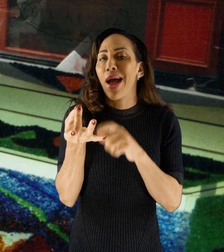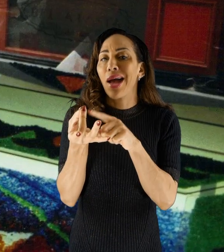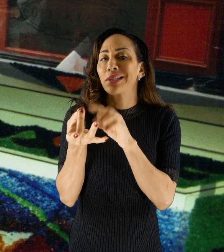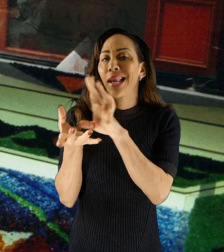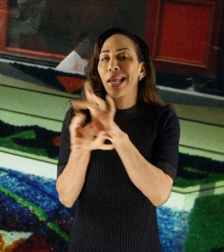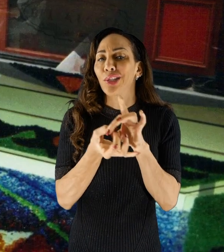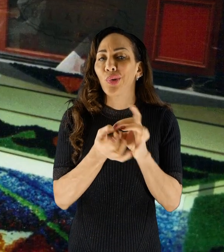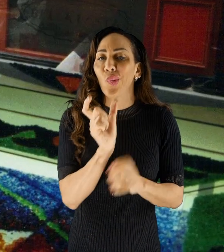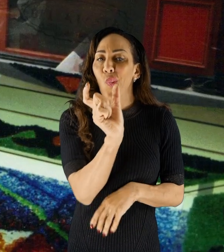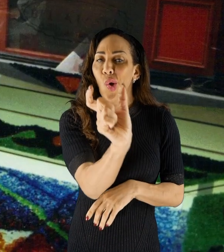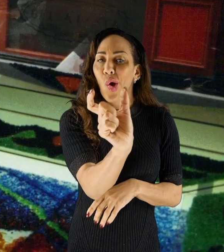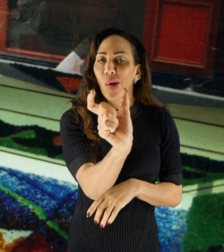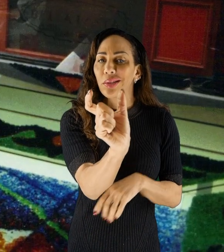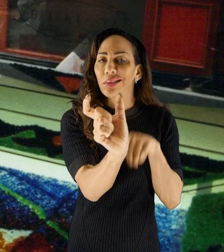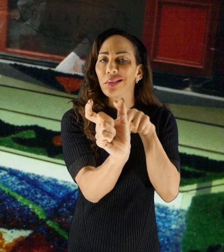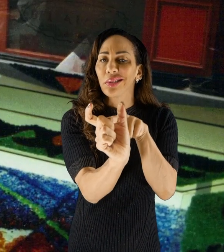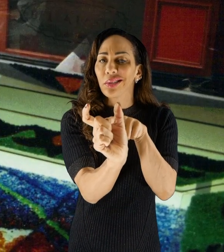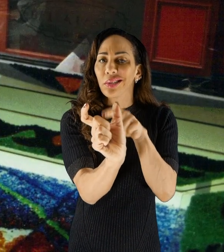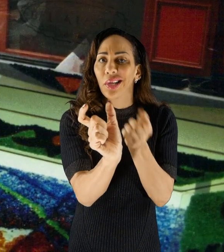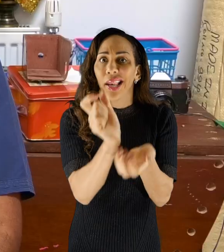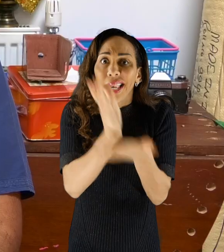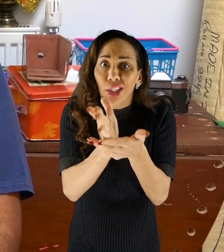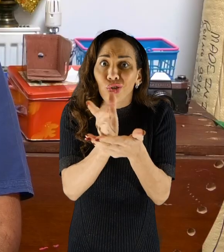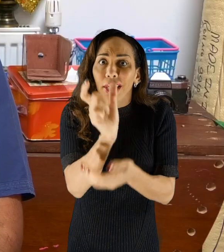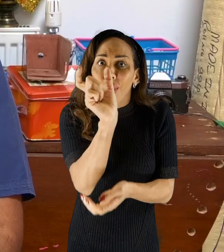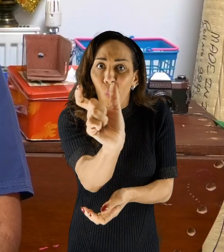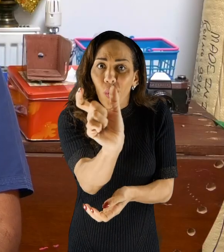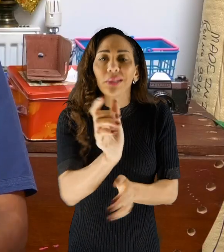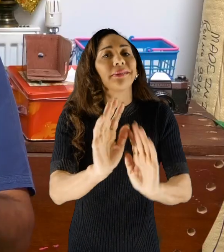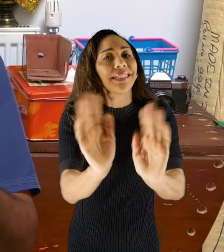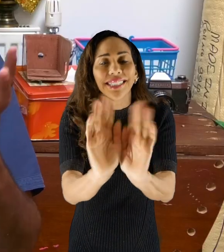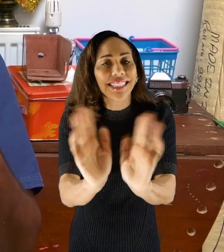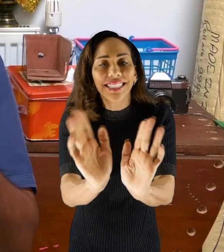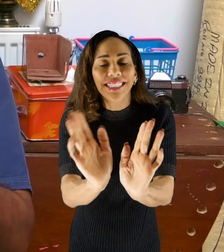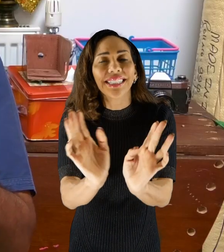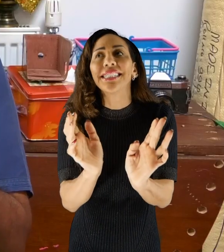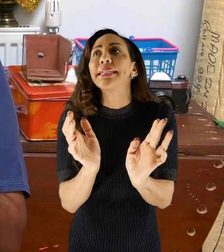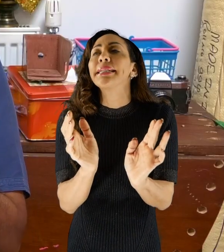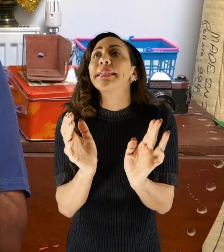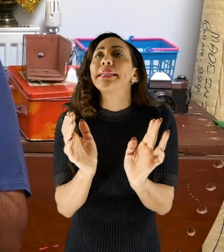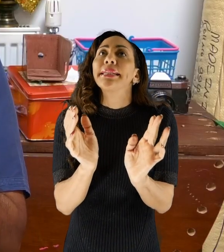abstract way but through words. So it's not literal in the sense of it